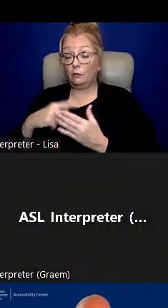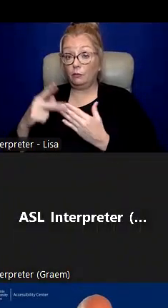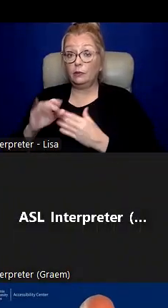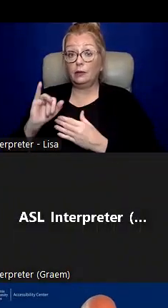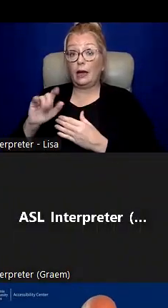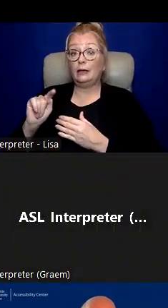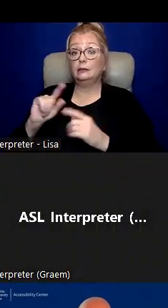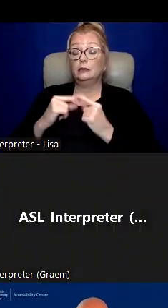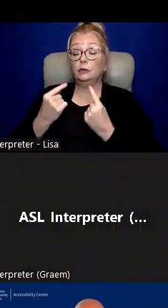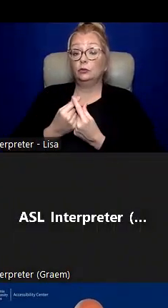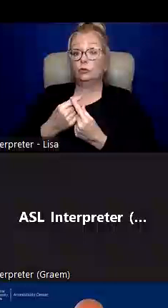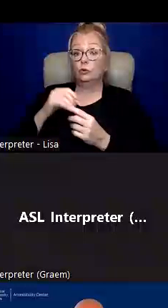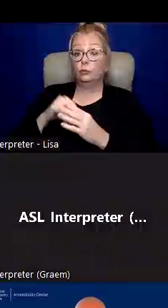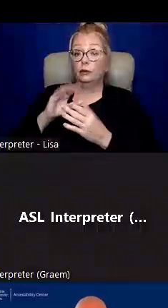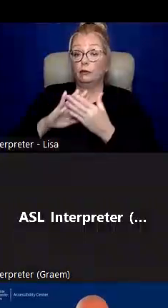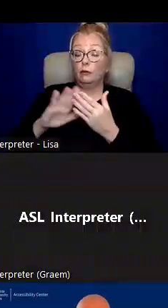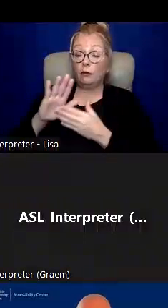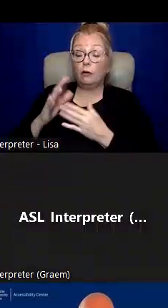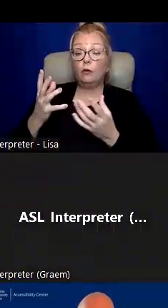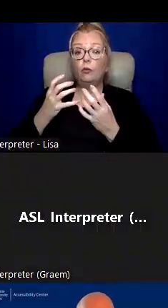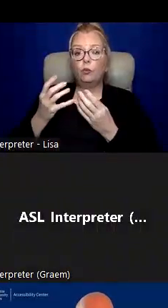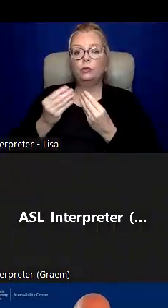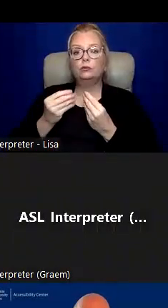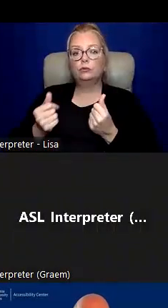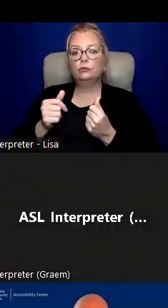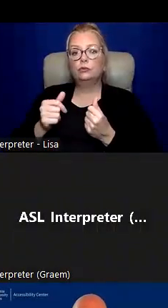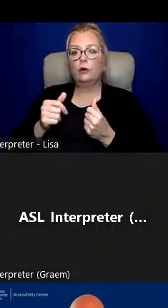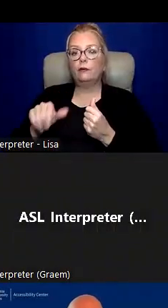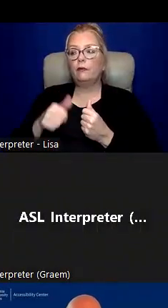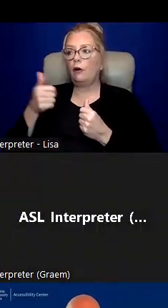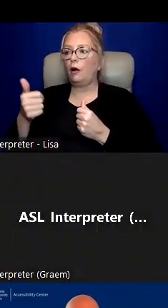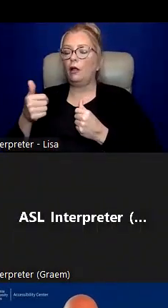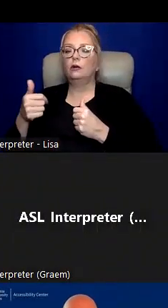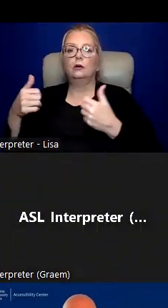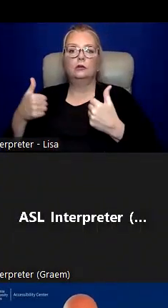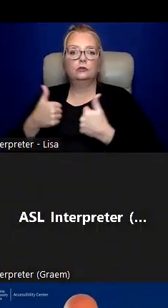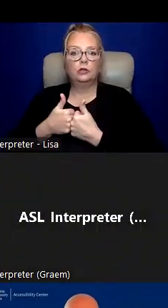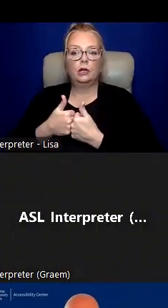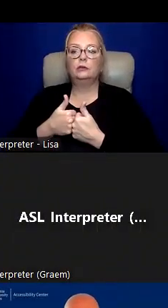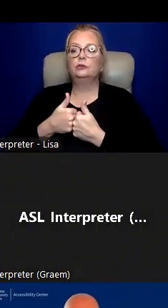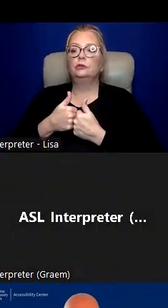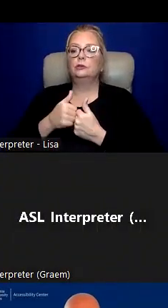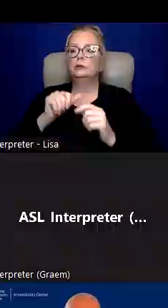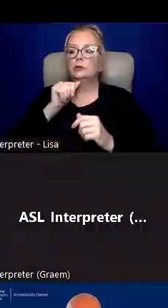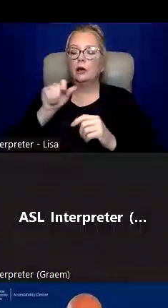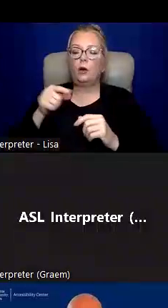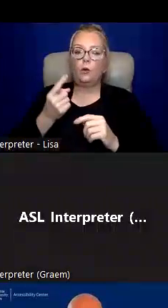wanted to solve a number of other additional challenges in addition to accessibility at the same time.